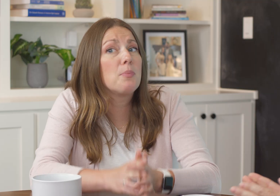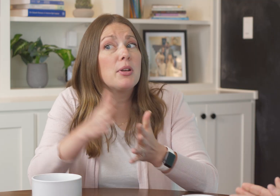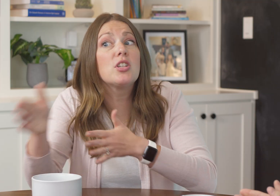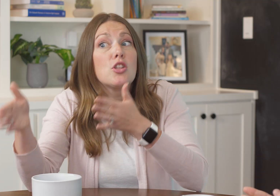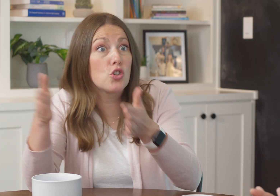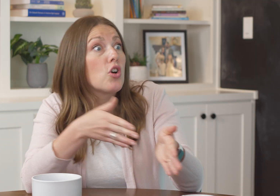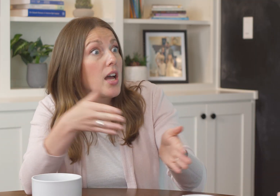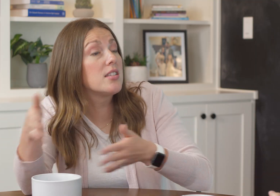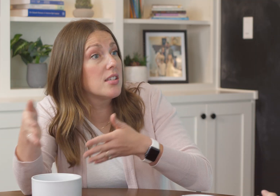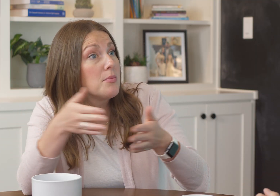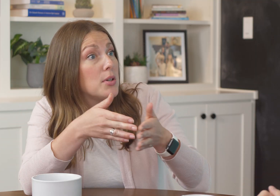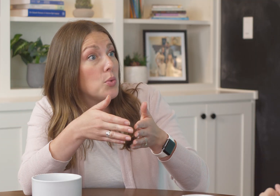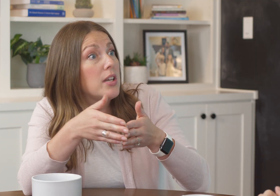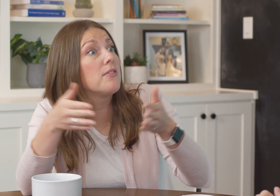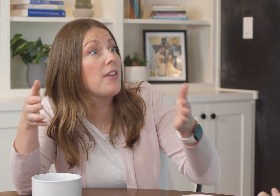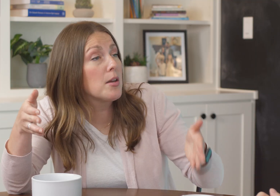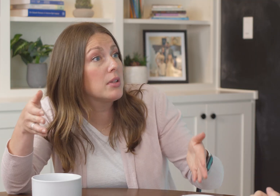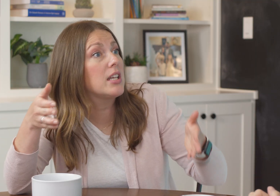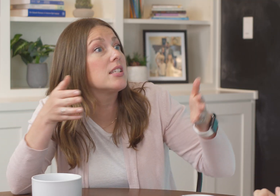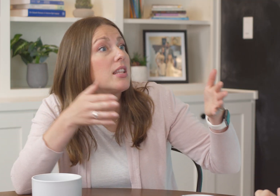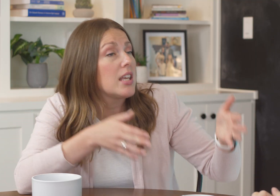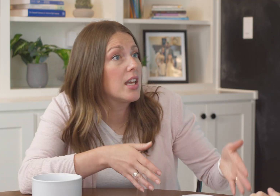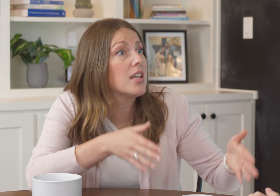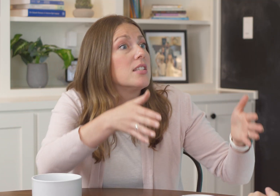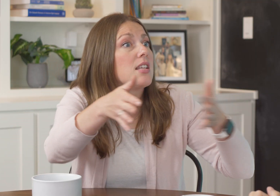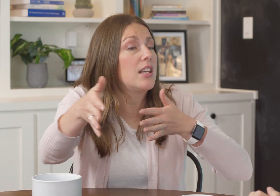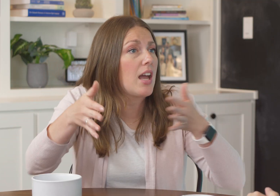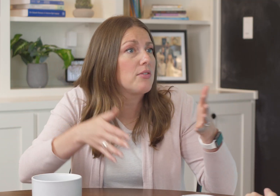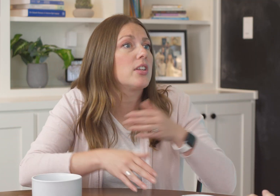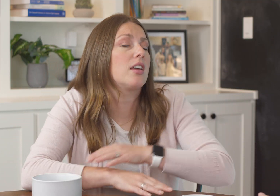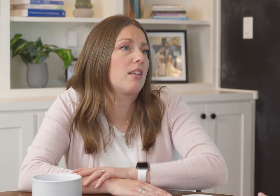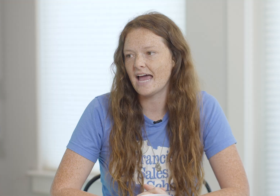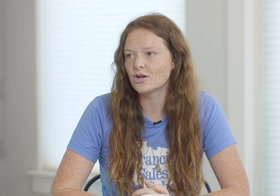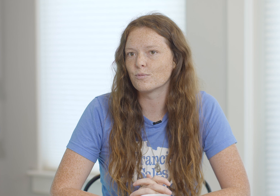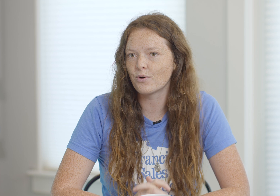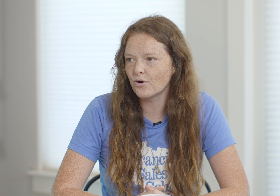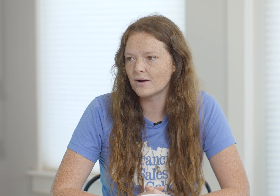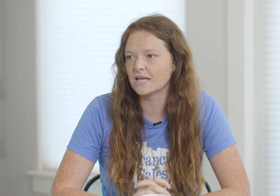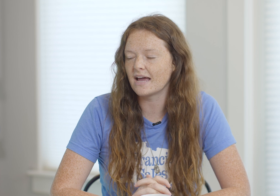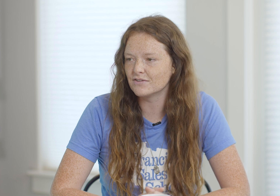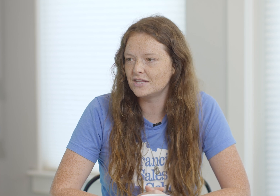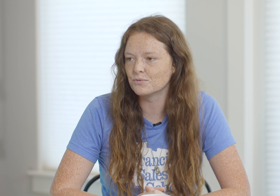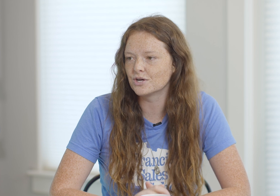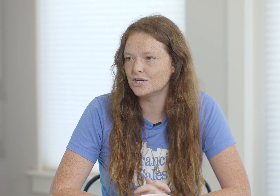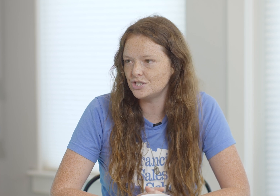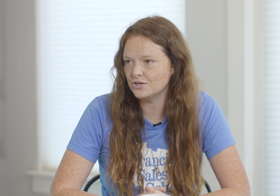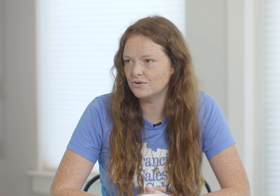the building, the trust. between the families and the kids and everything and our program like everything we're going to do.